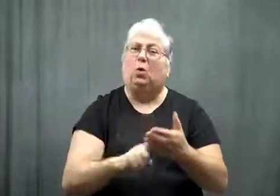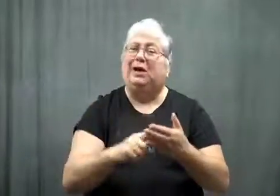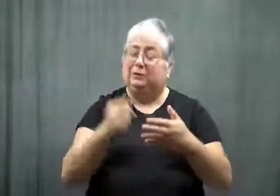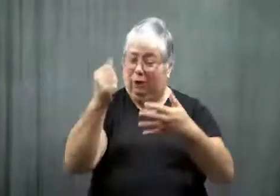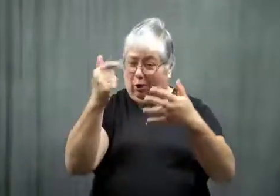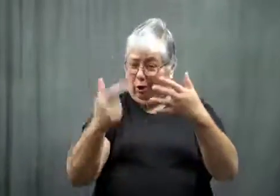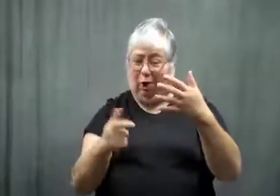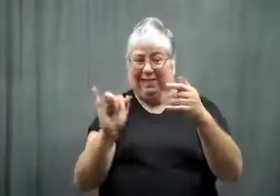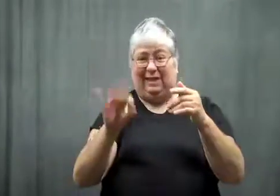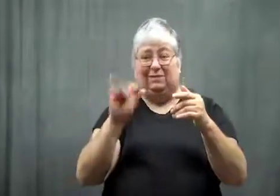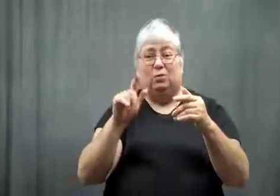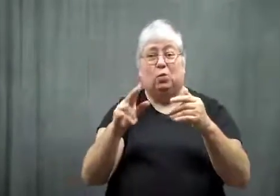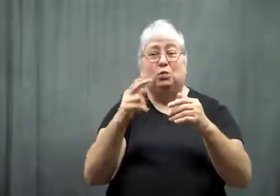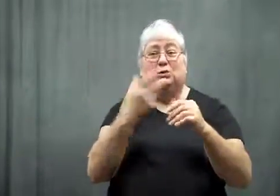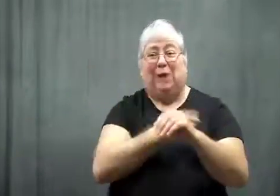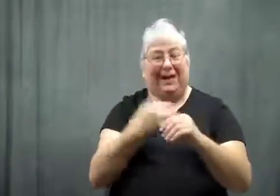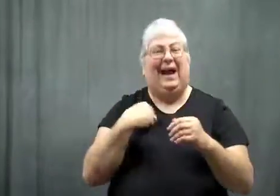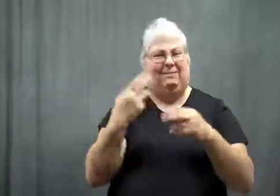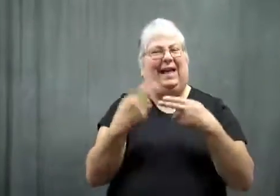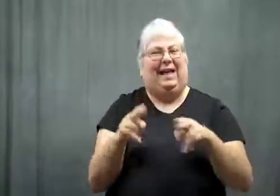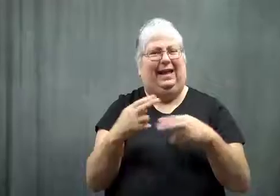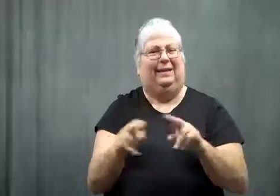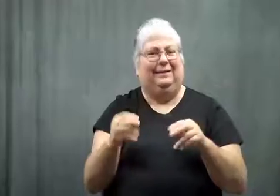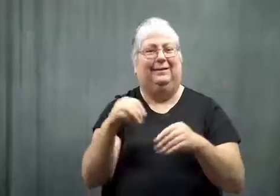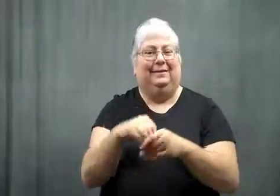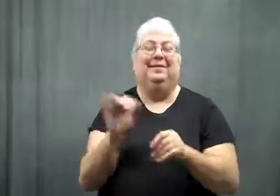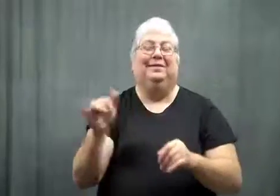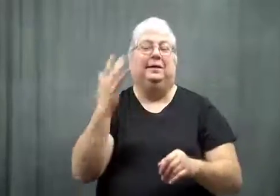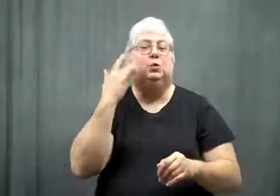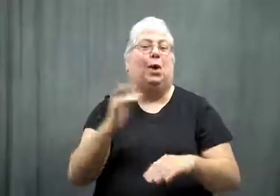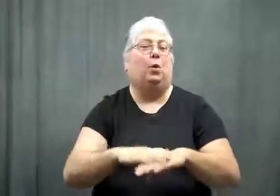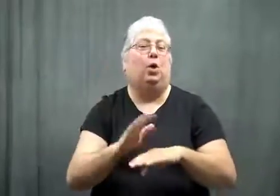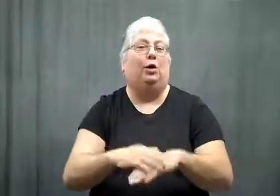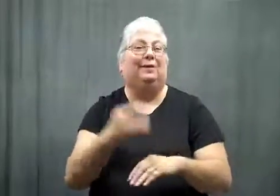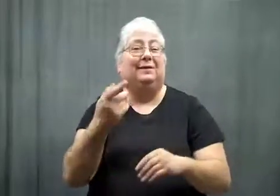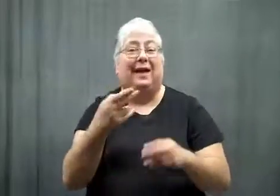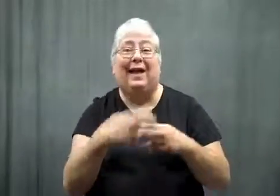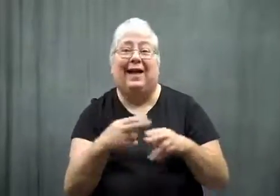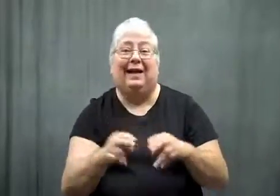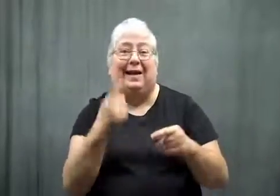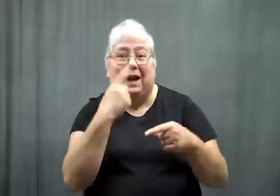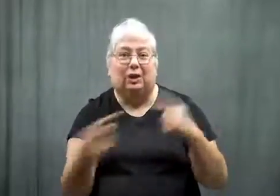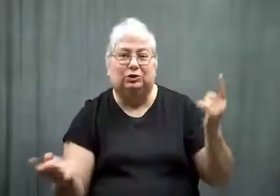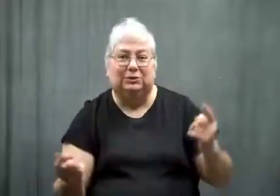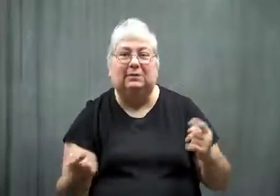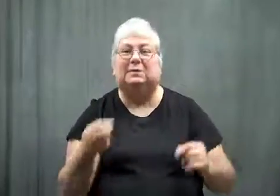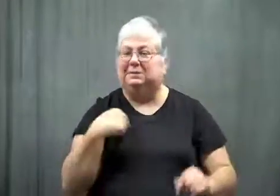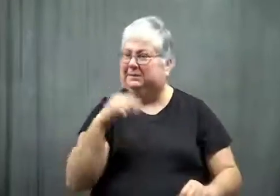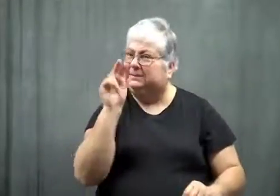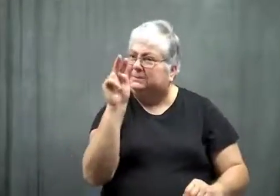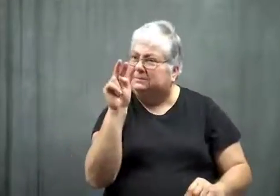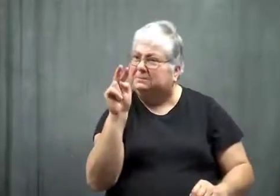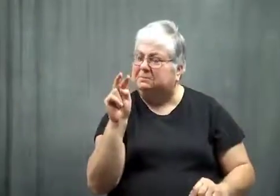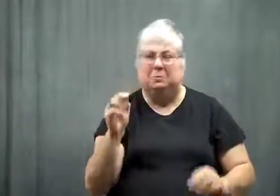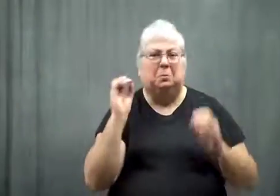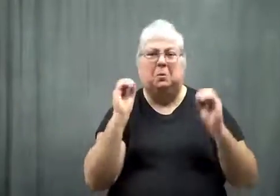All the flu vaccines had egg listed, thus the egg allergy warning.